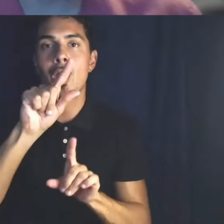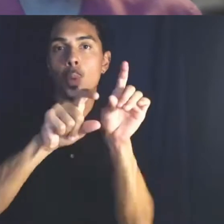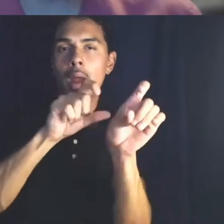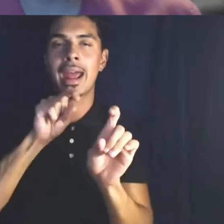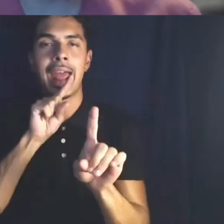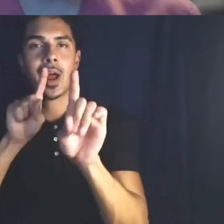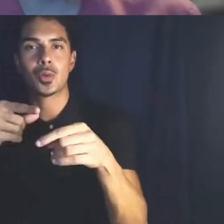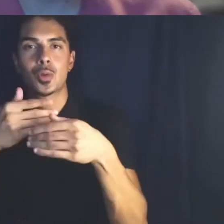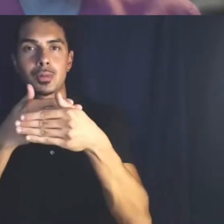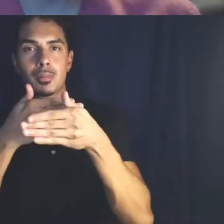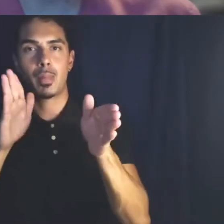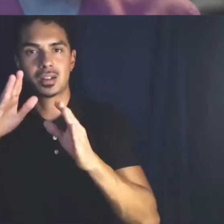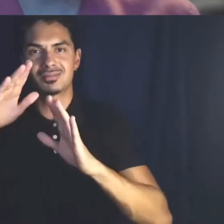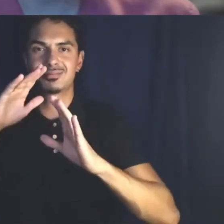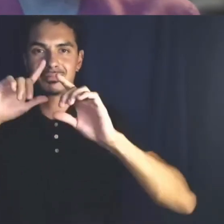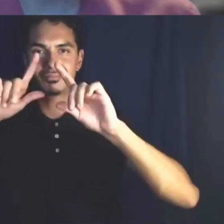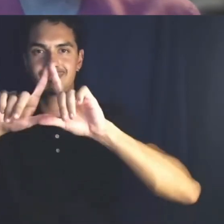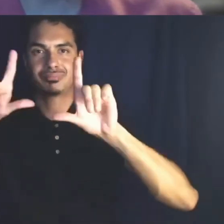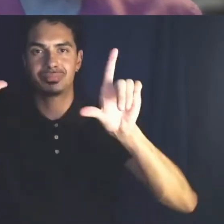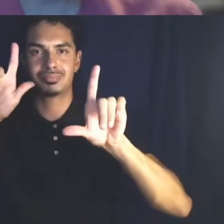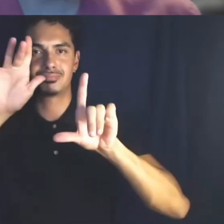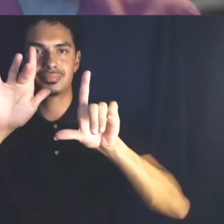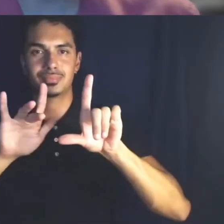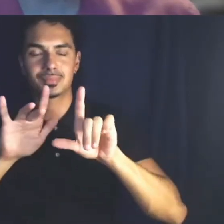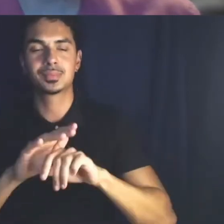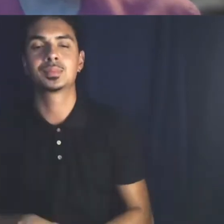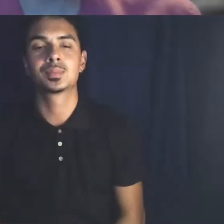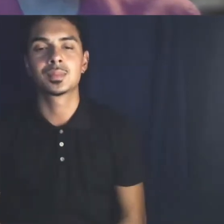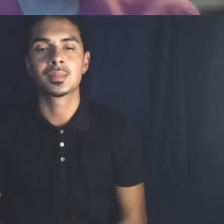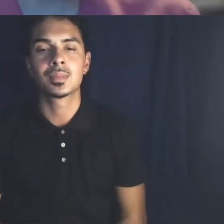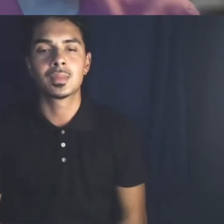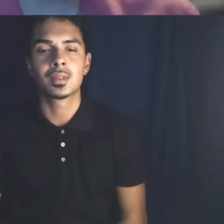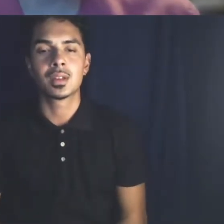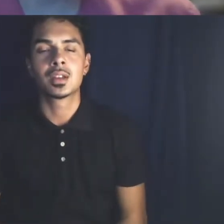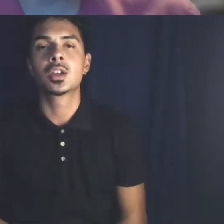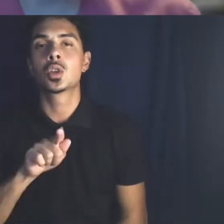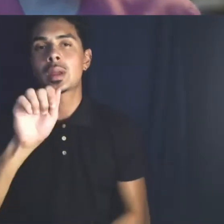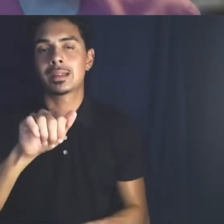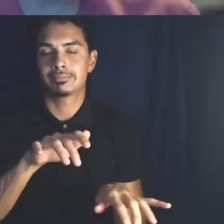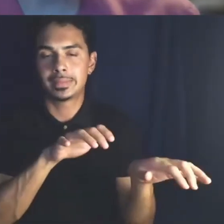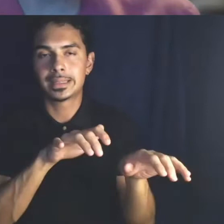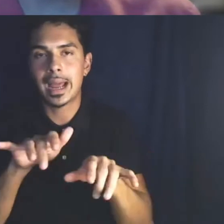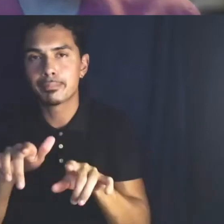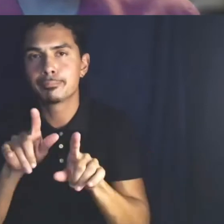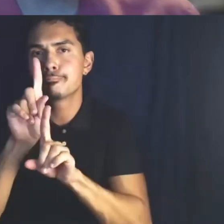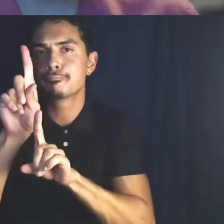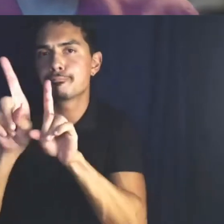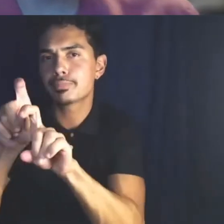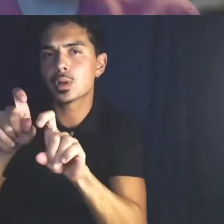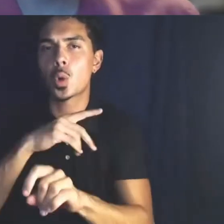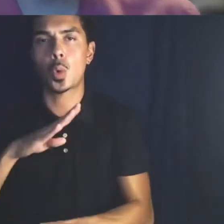as well as use your name as well, or you can ask questions in the chat. We'll be monitoring those and collecting them